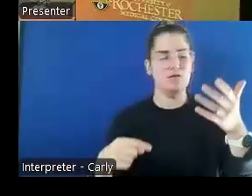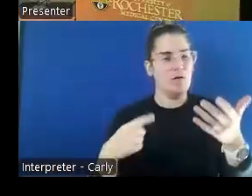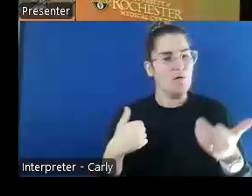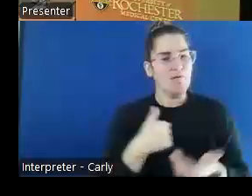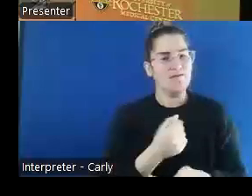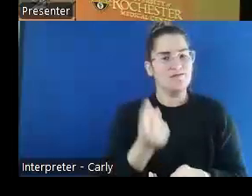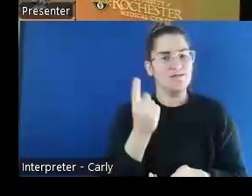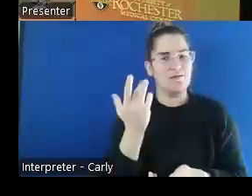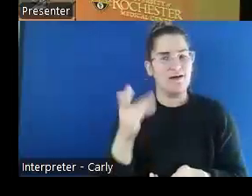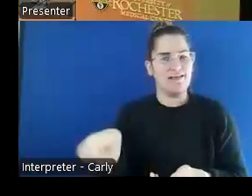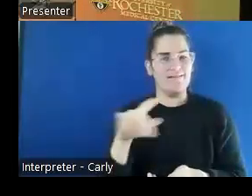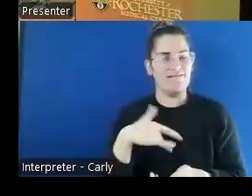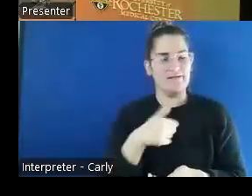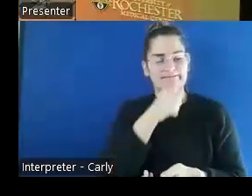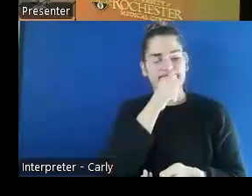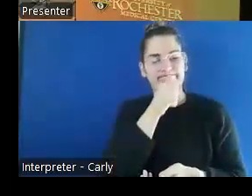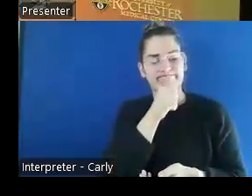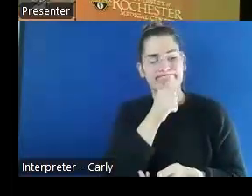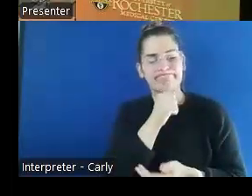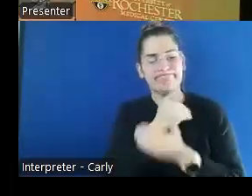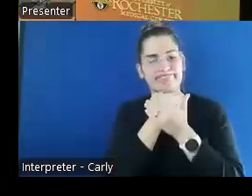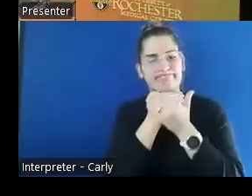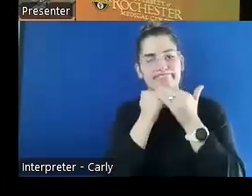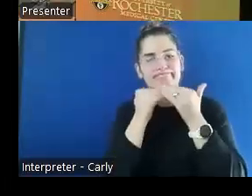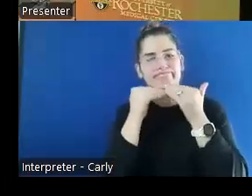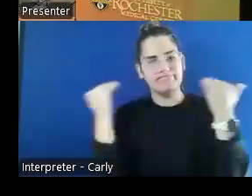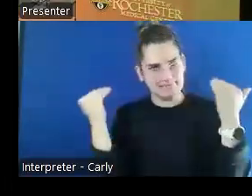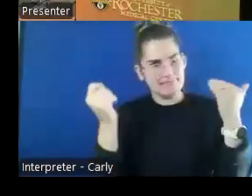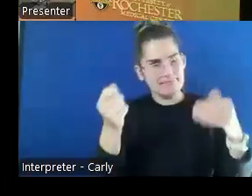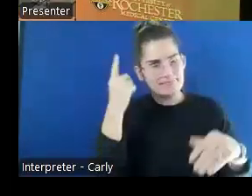the audience who are taking care of folks who have severe mental illness plus medical issues